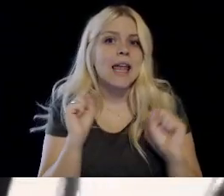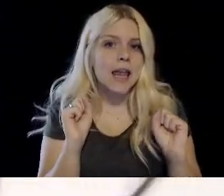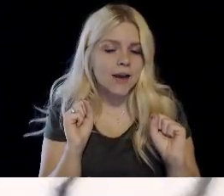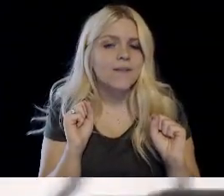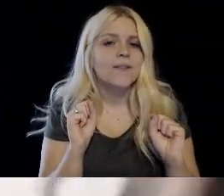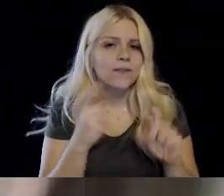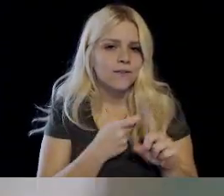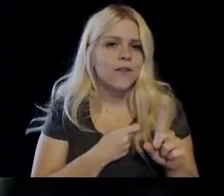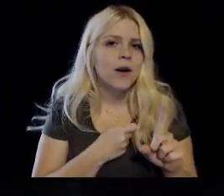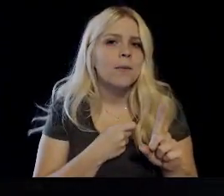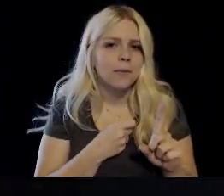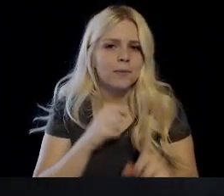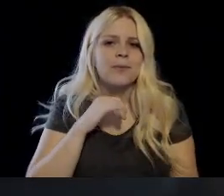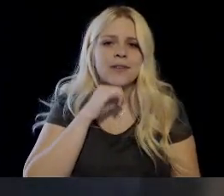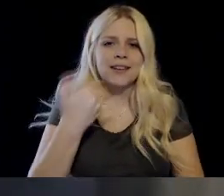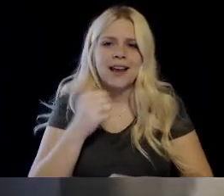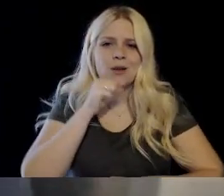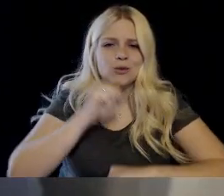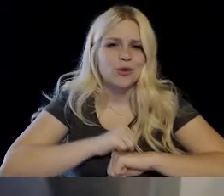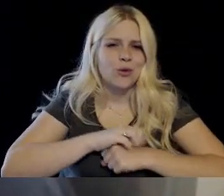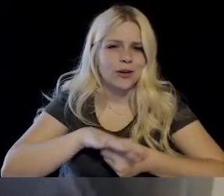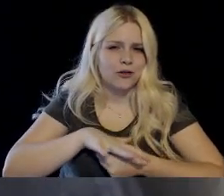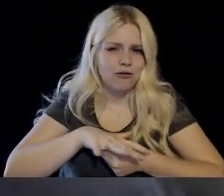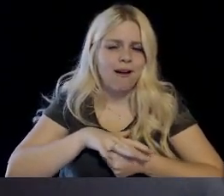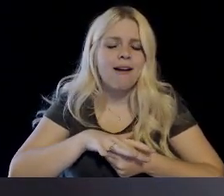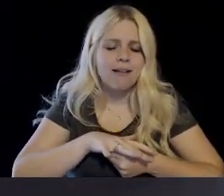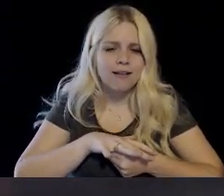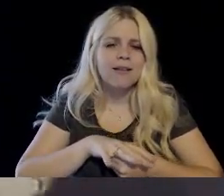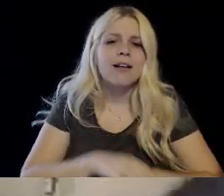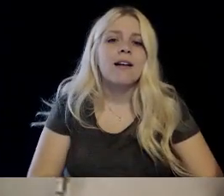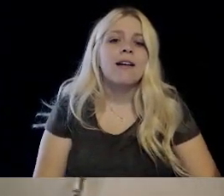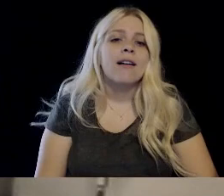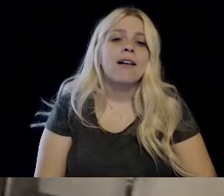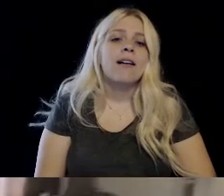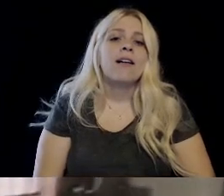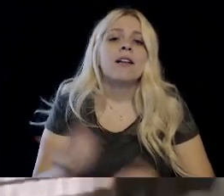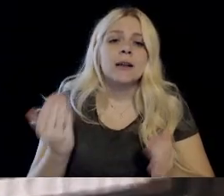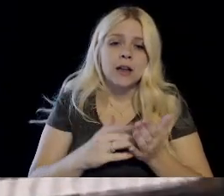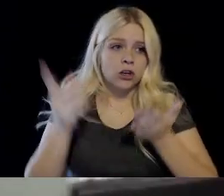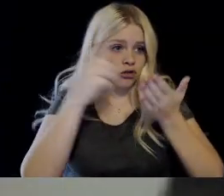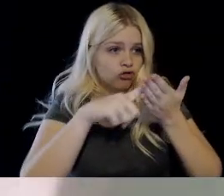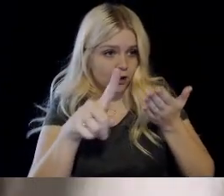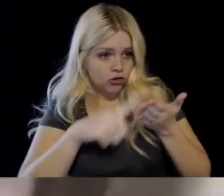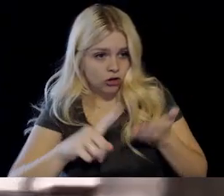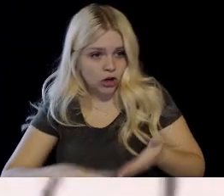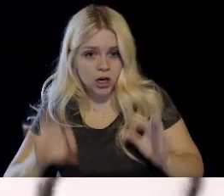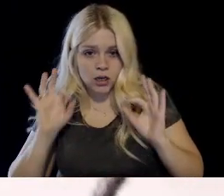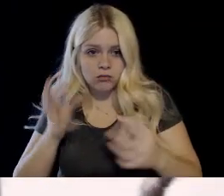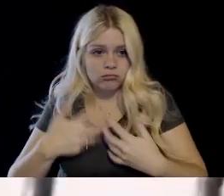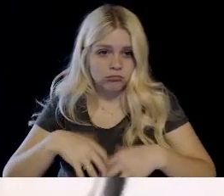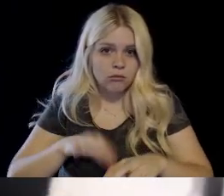going back in. It's it's check, double check, triple check all those locks. Joanne: Mm-hmm.